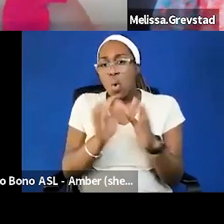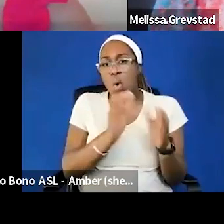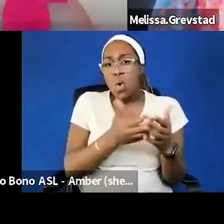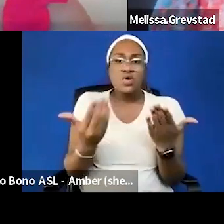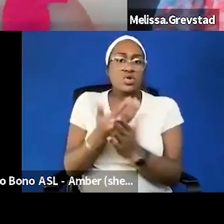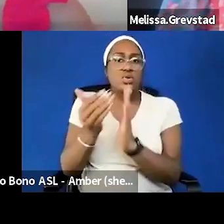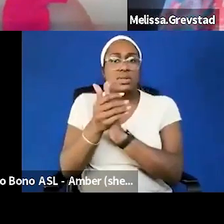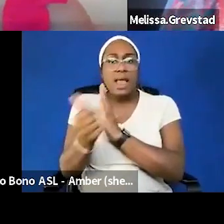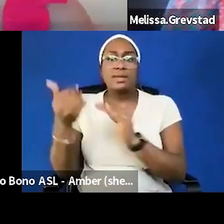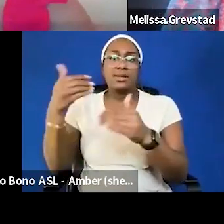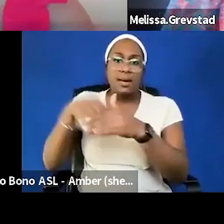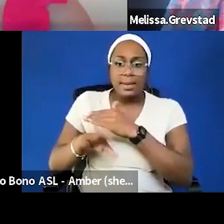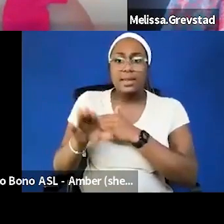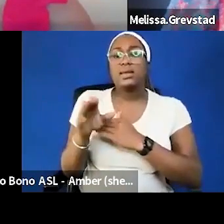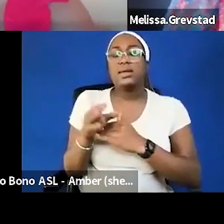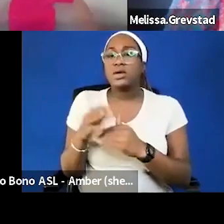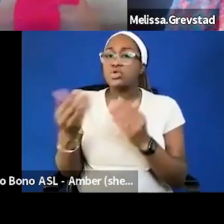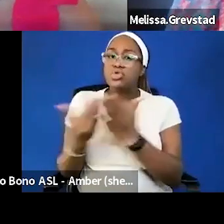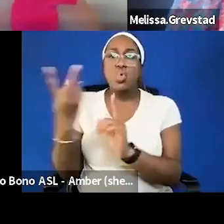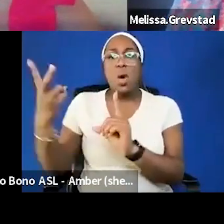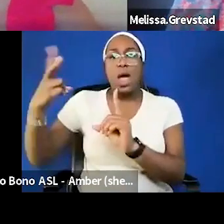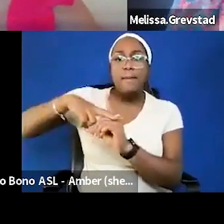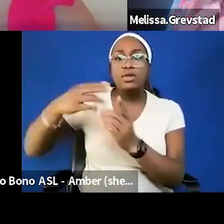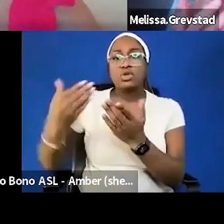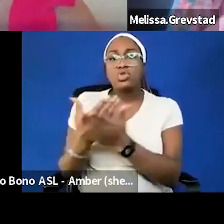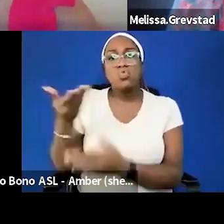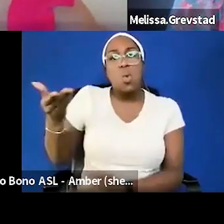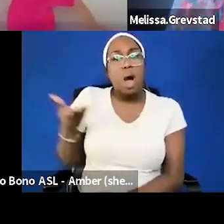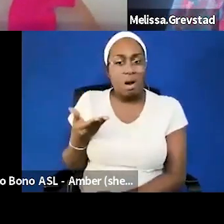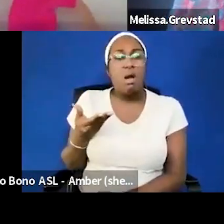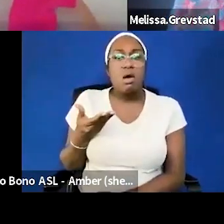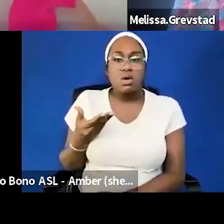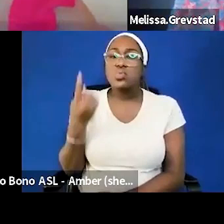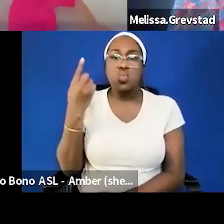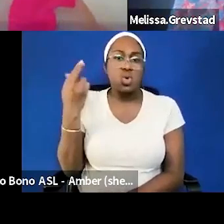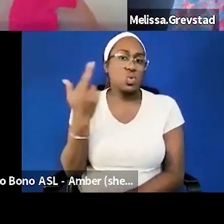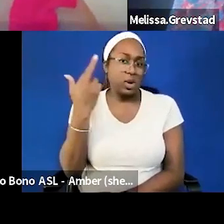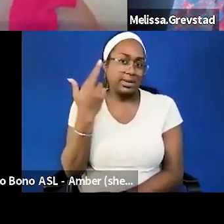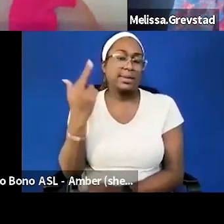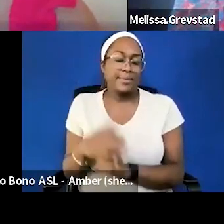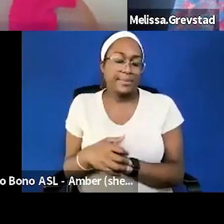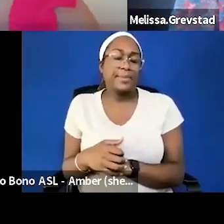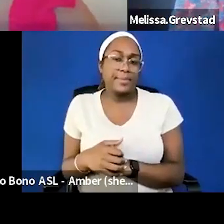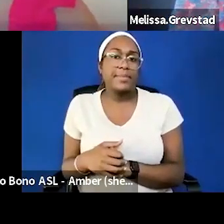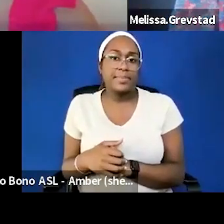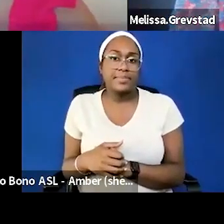coming in and applicants and new hires, it's oftentimes one of the reasons that drew them to the company.